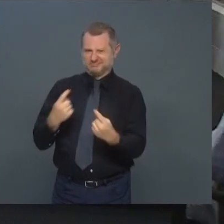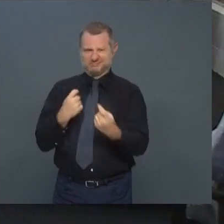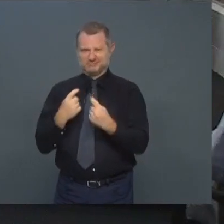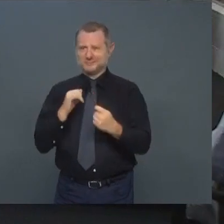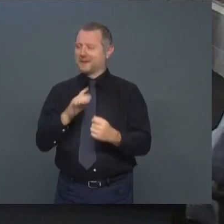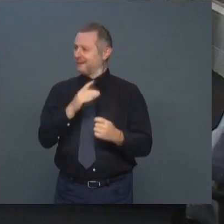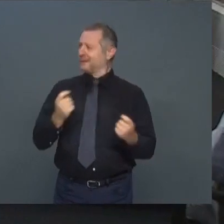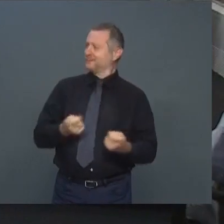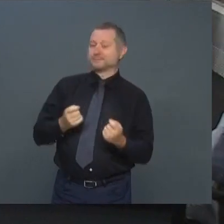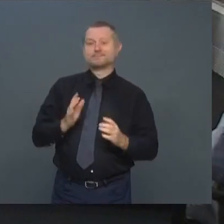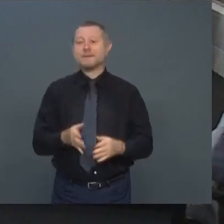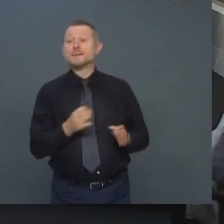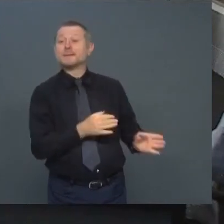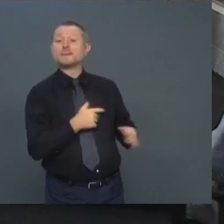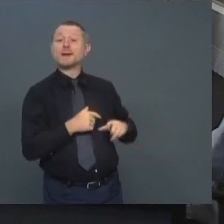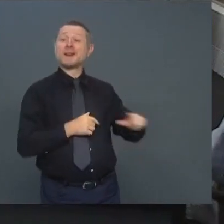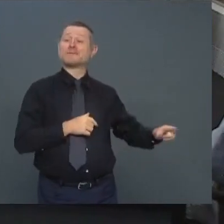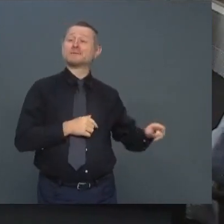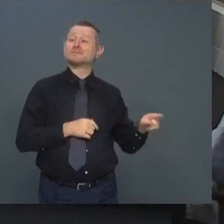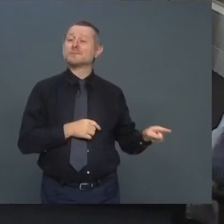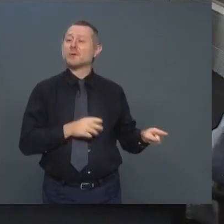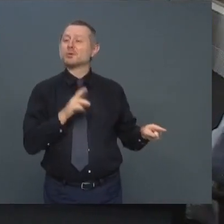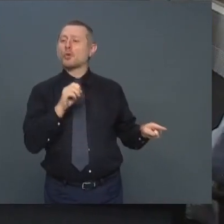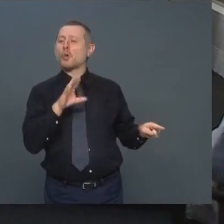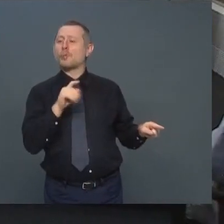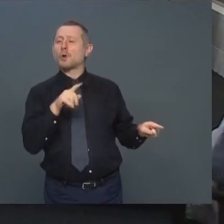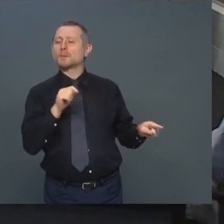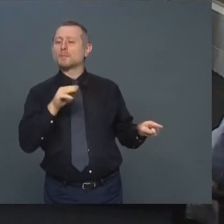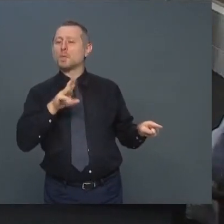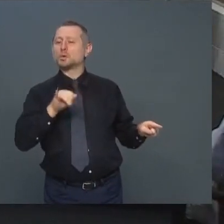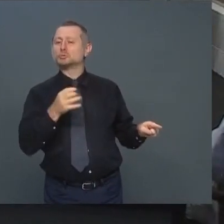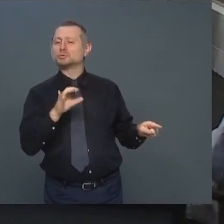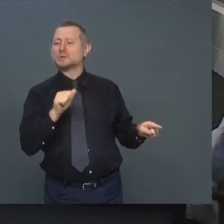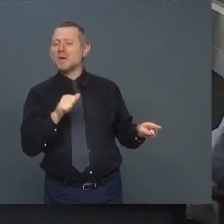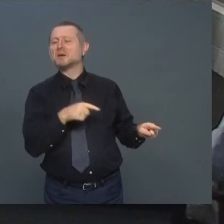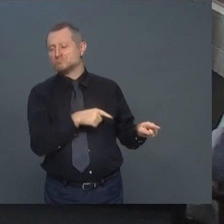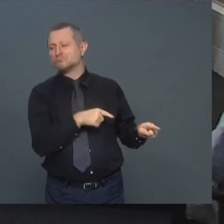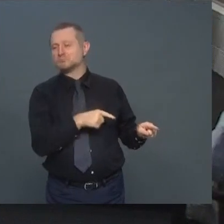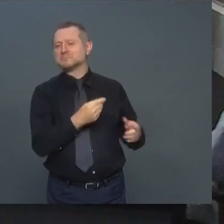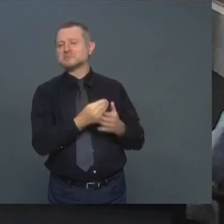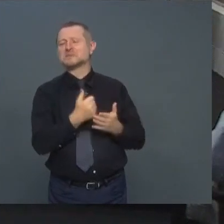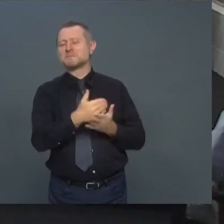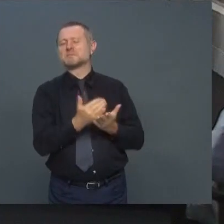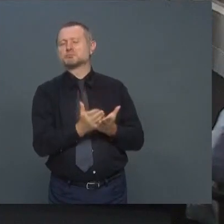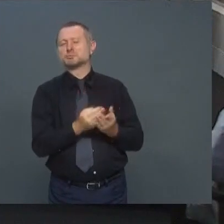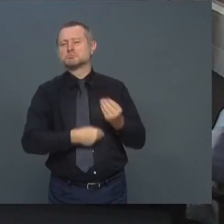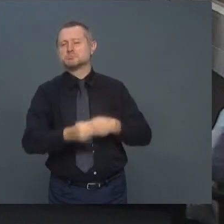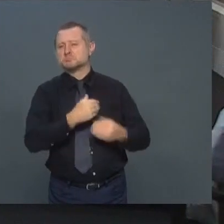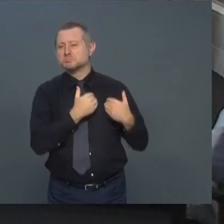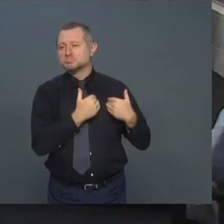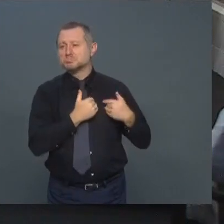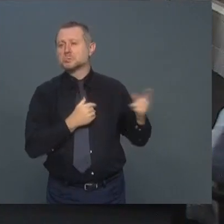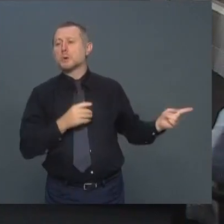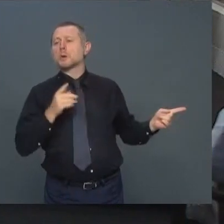HOW DO YOU CELEBRATE A BIRTHDAY